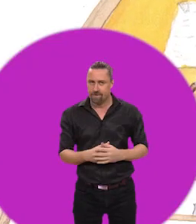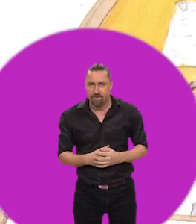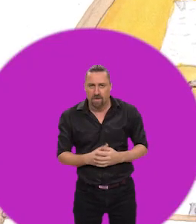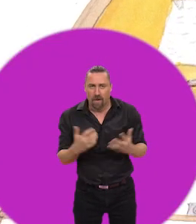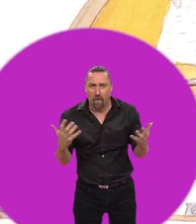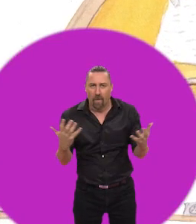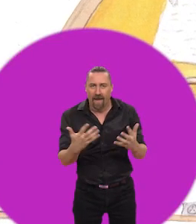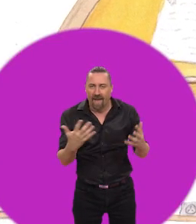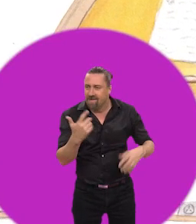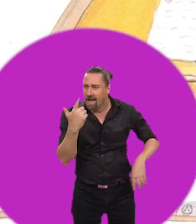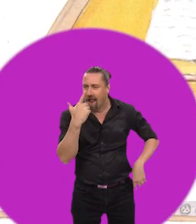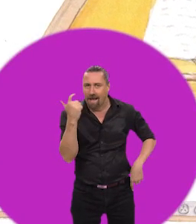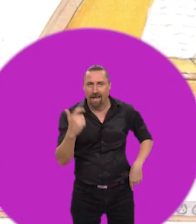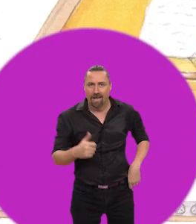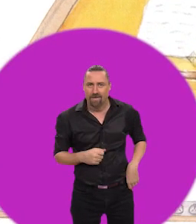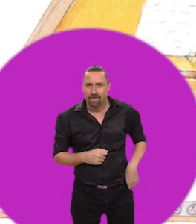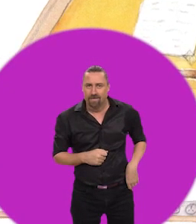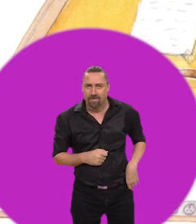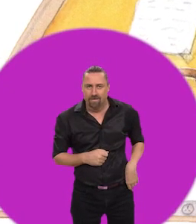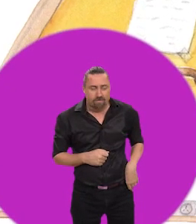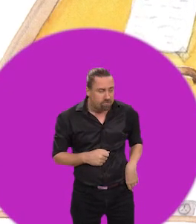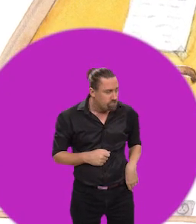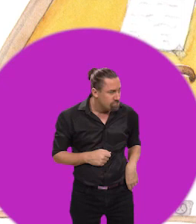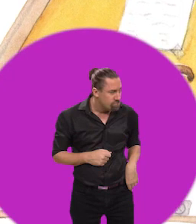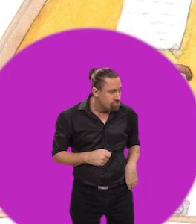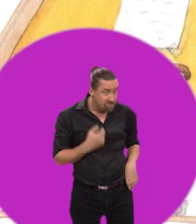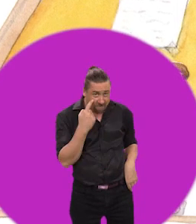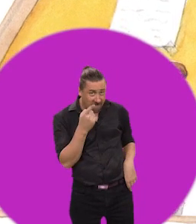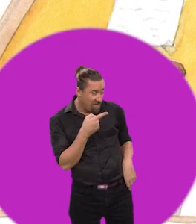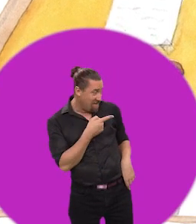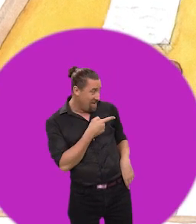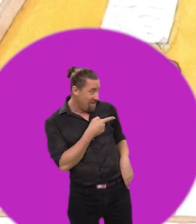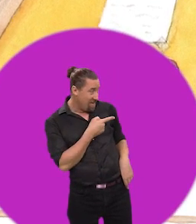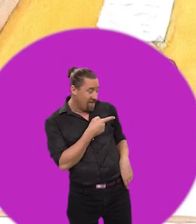"Where's Lucky?" Can you see Lucky there in the kitchen sink?